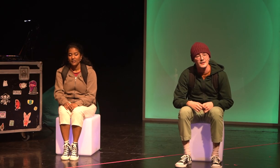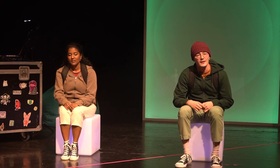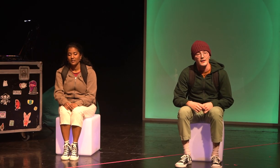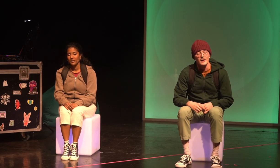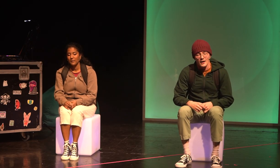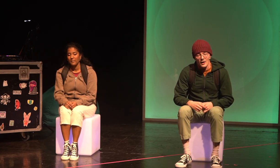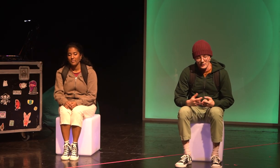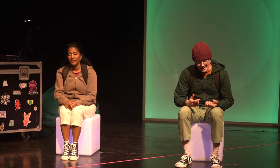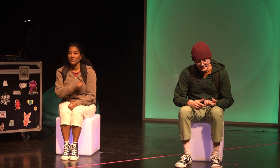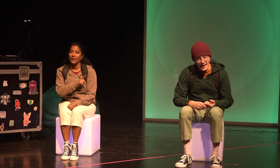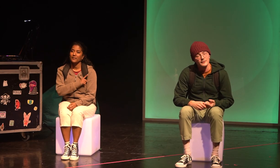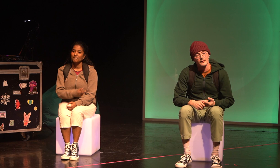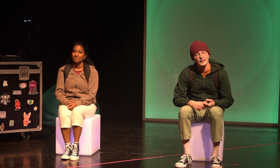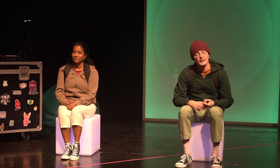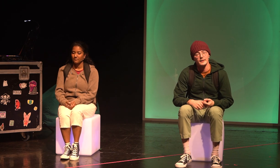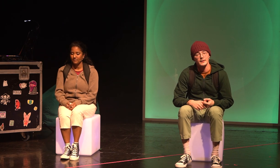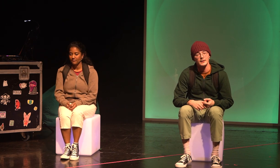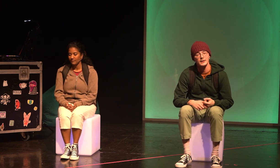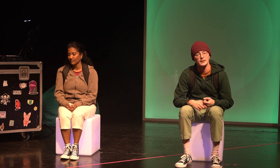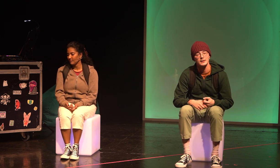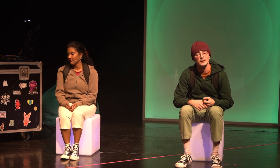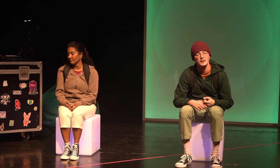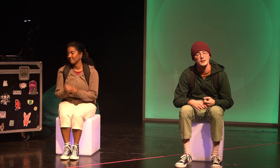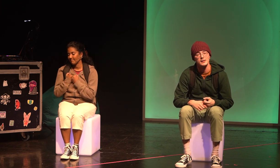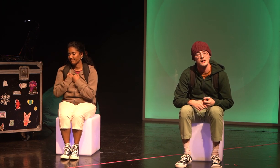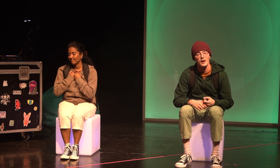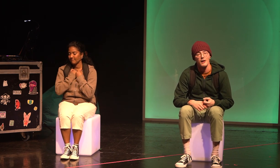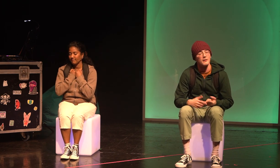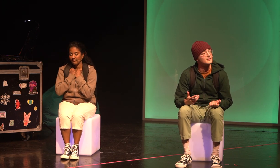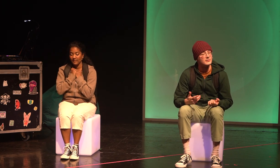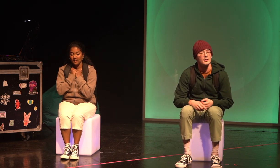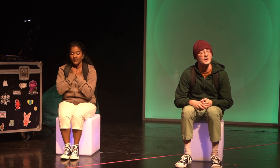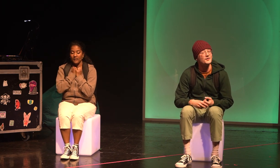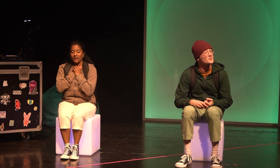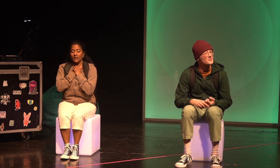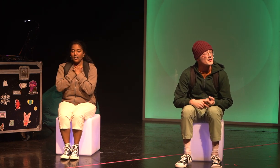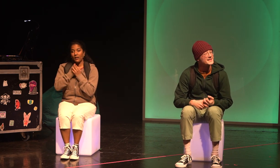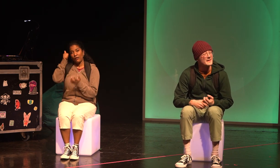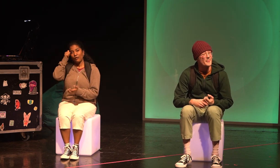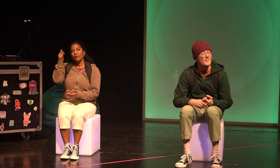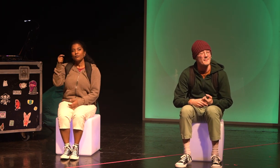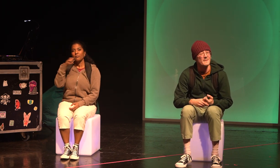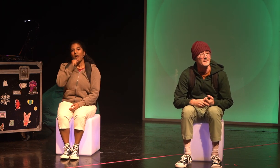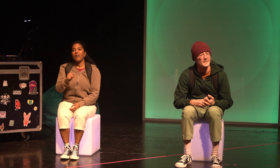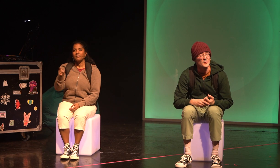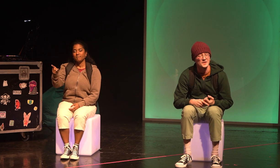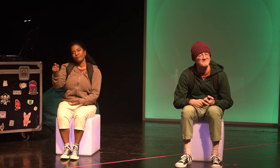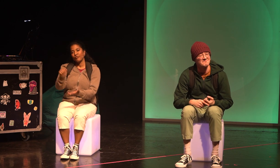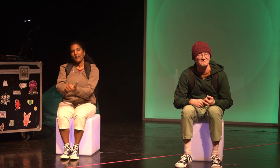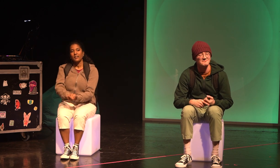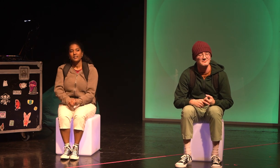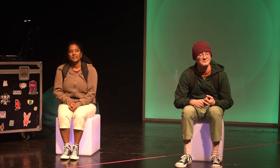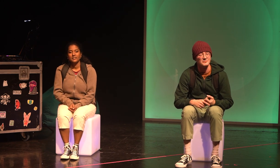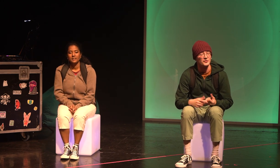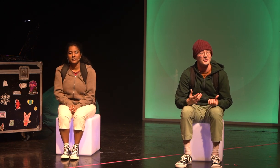um... well, deep down I knew Jed was right. I was just - was